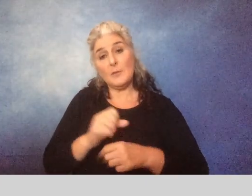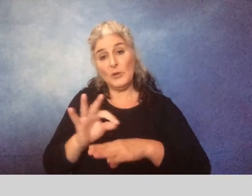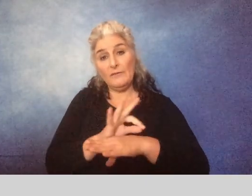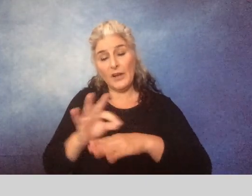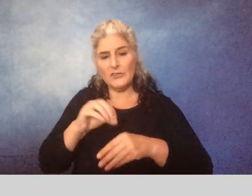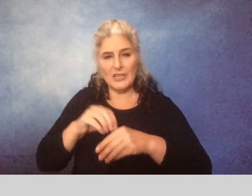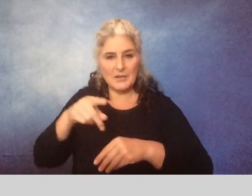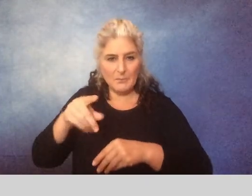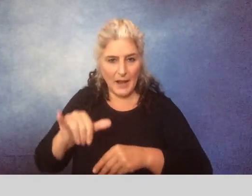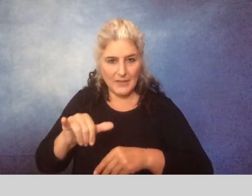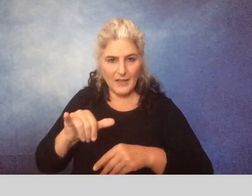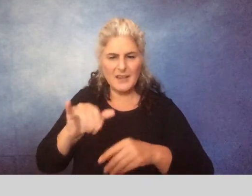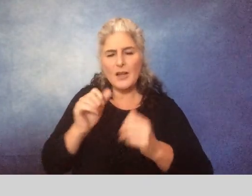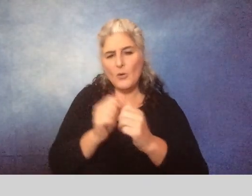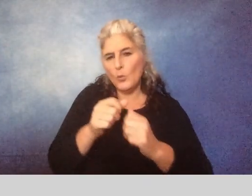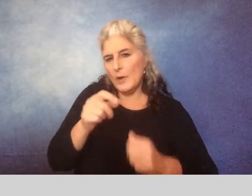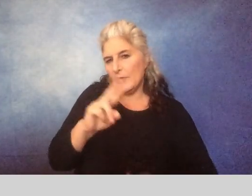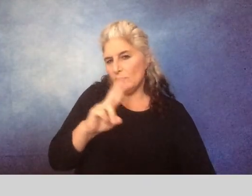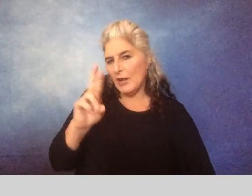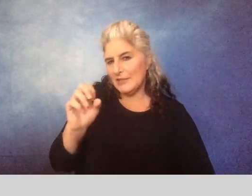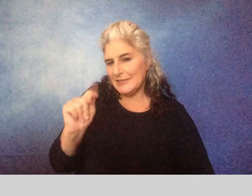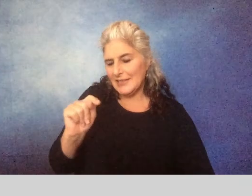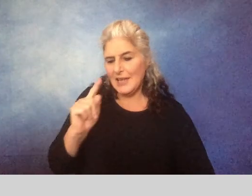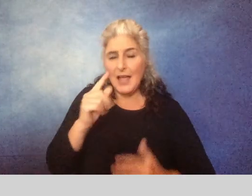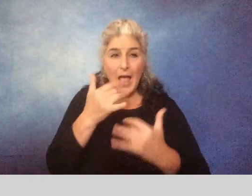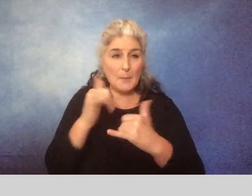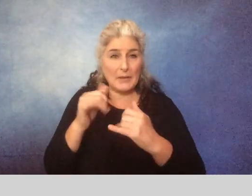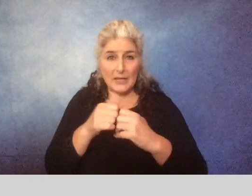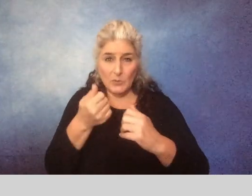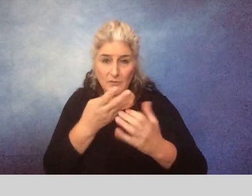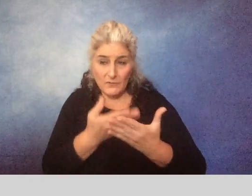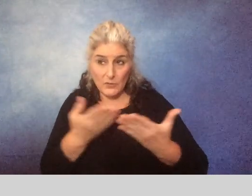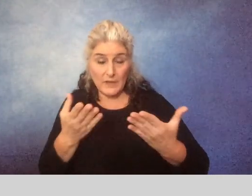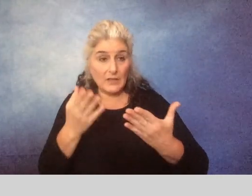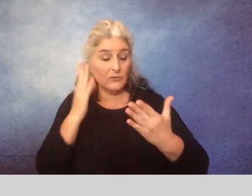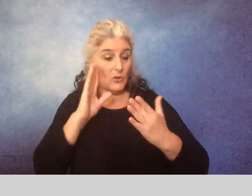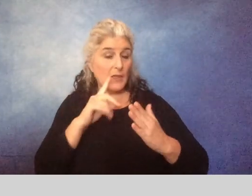I played around with the implementations and discovered that if you pay attention to memory allocations